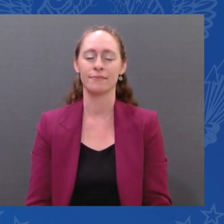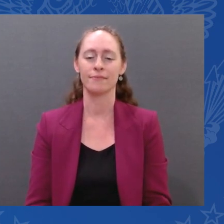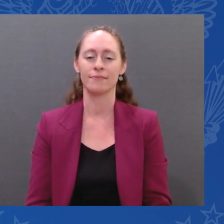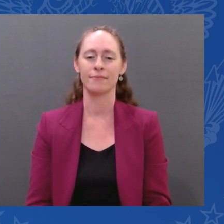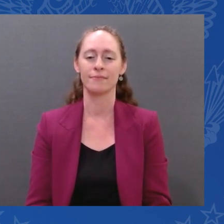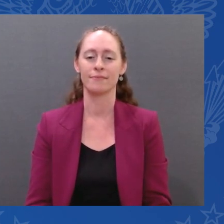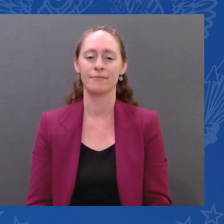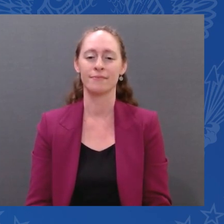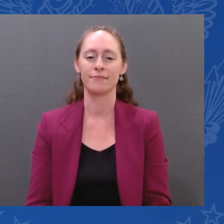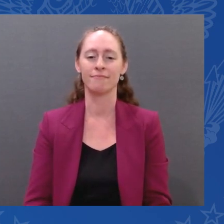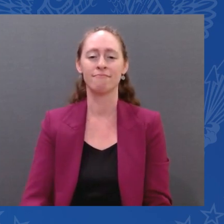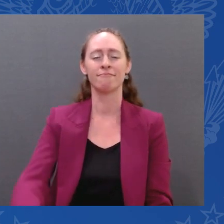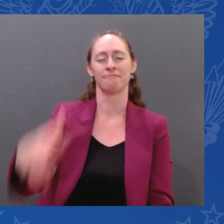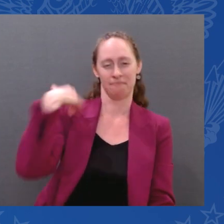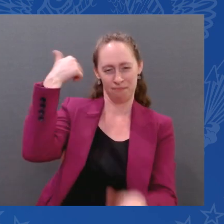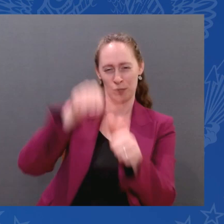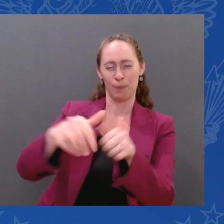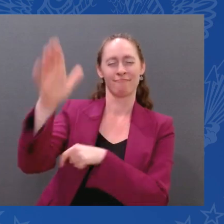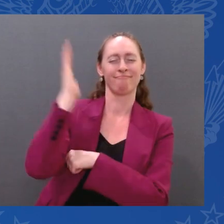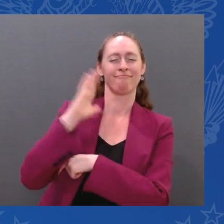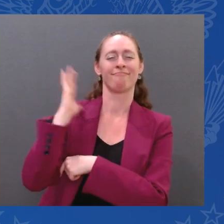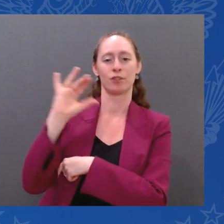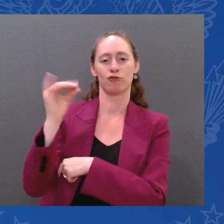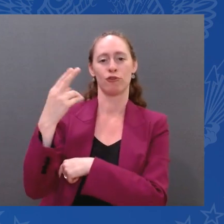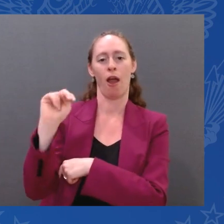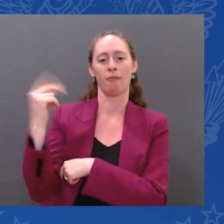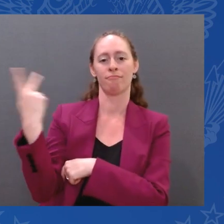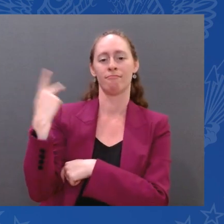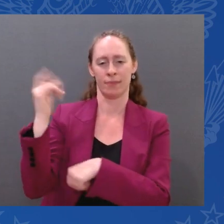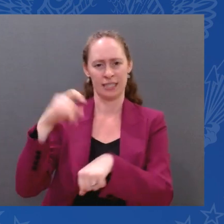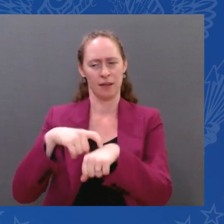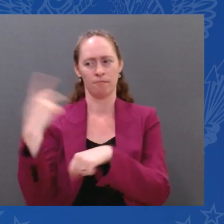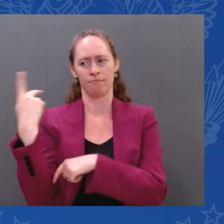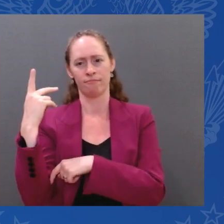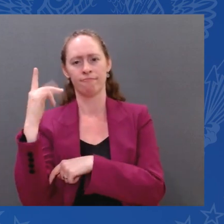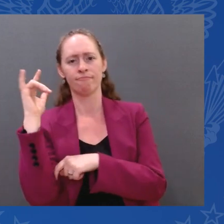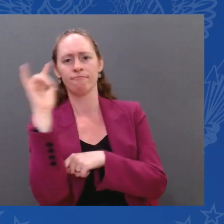And we stopped, and where -- we stopped in Hawaii.